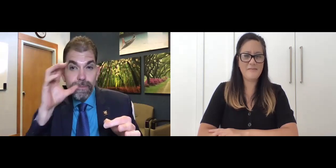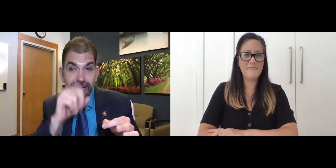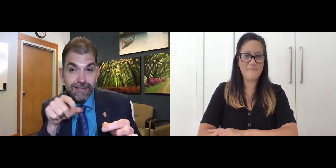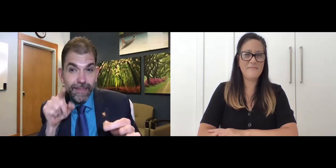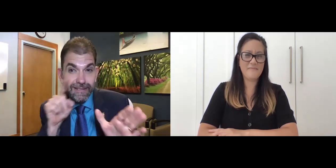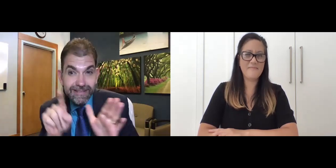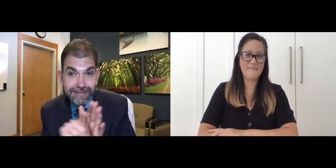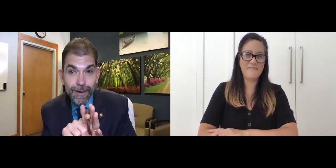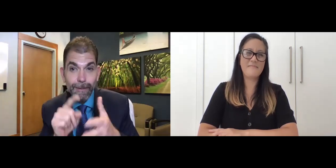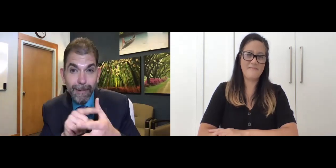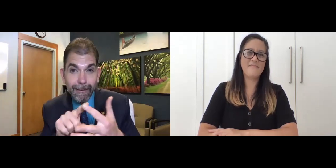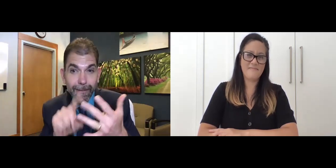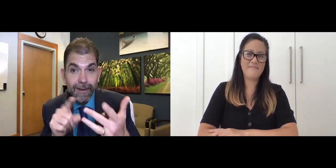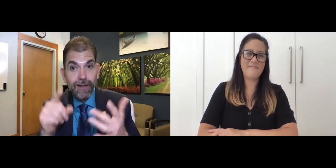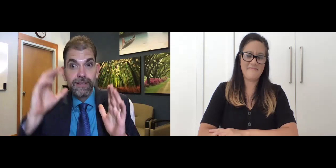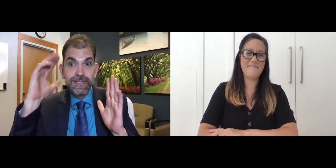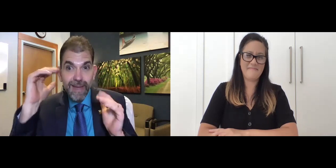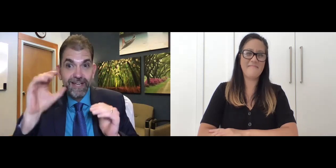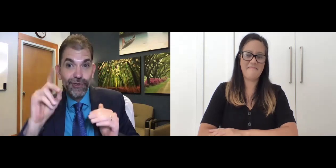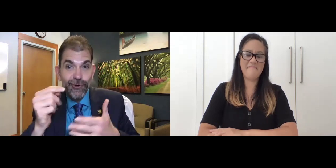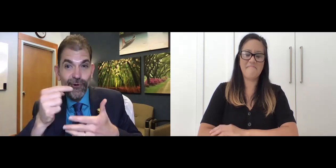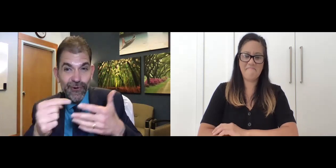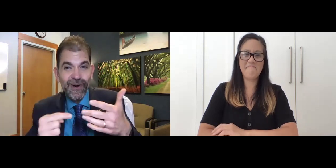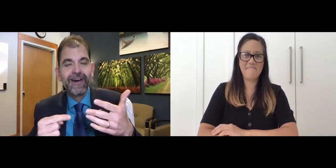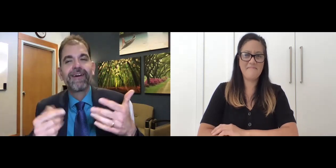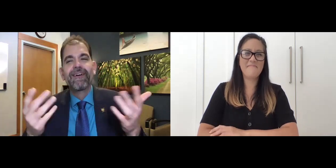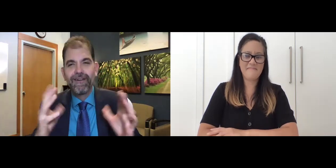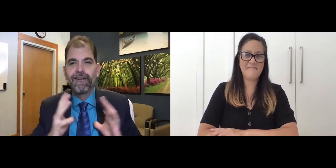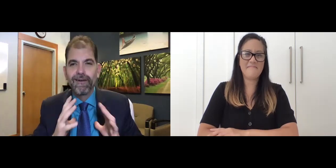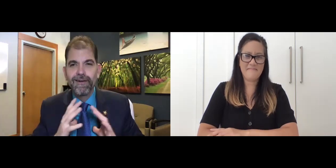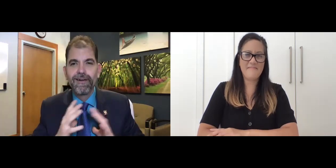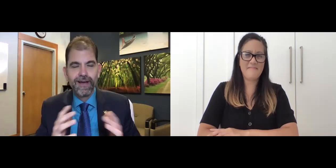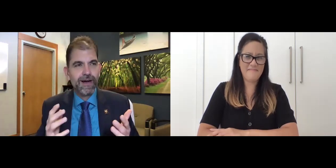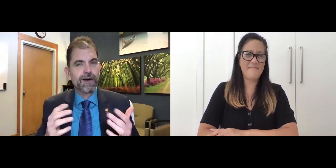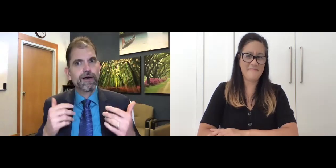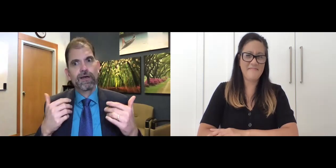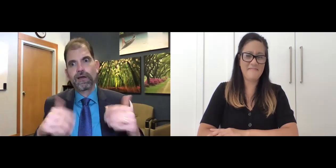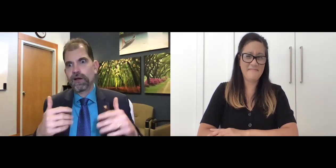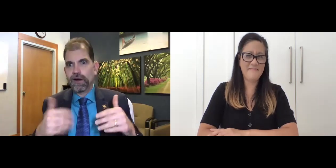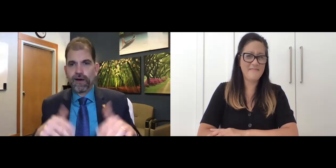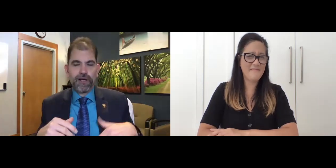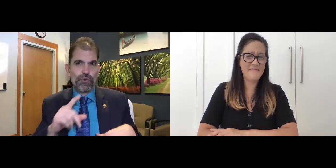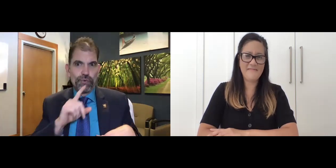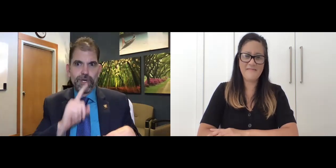say it to me, you know, you missed this assignment. This is what you need, what you're expected to do.